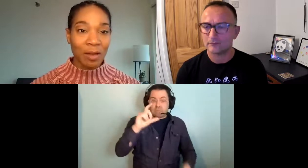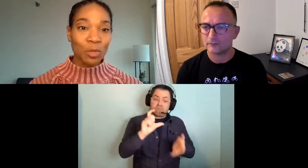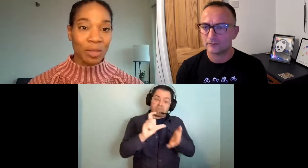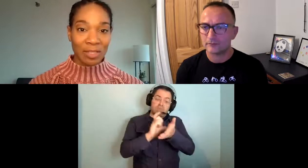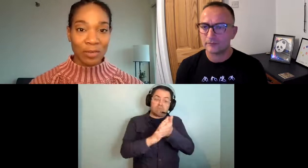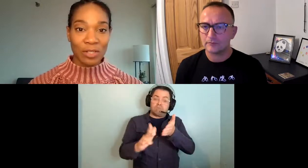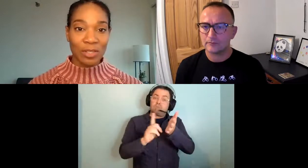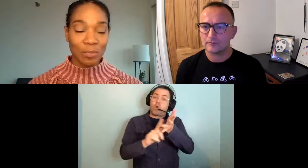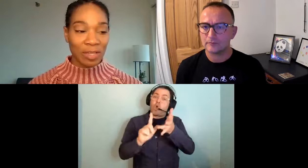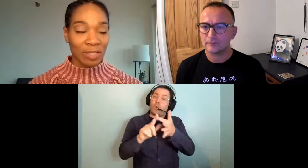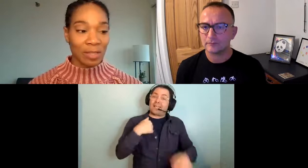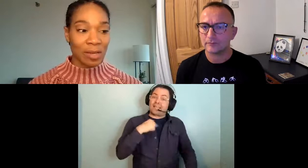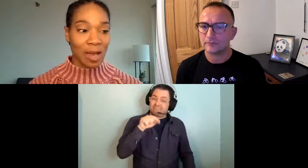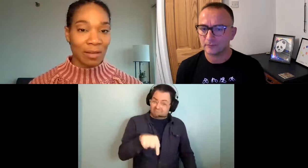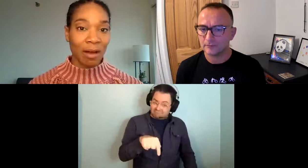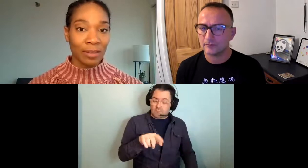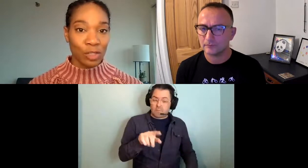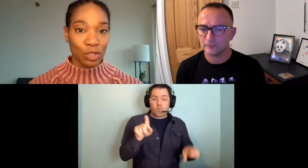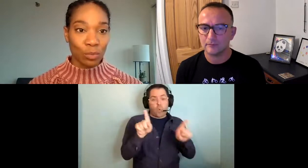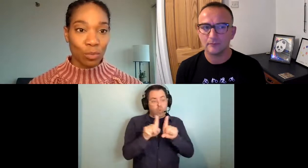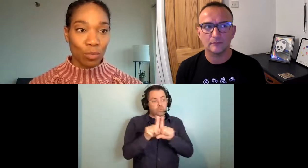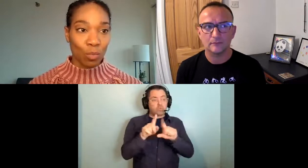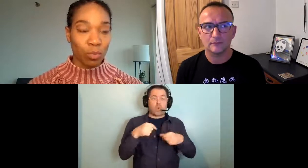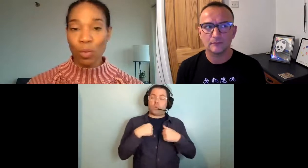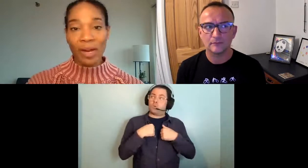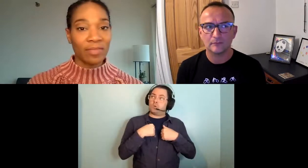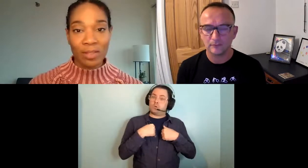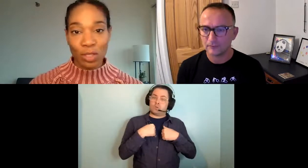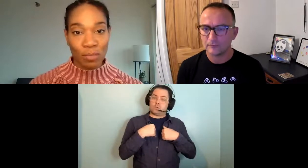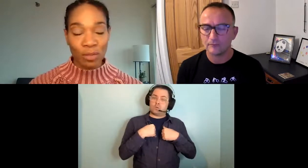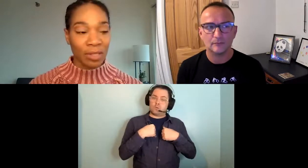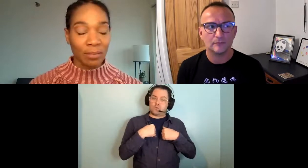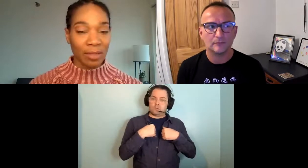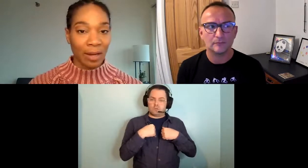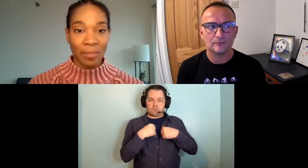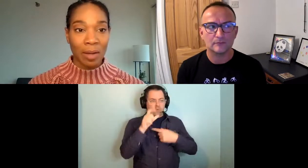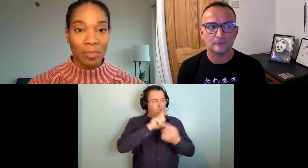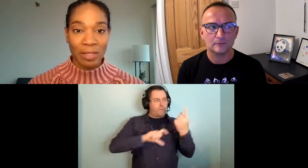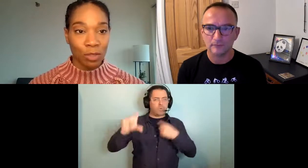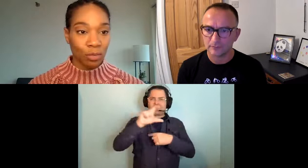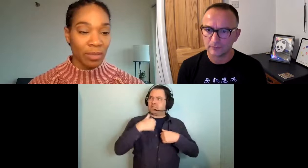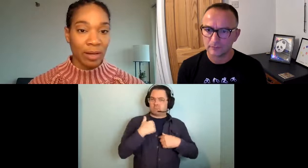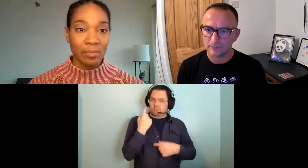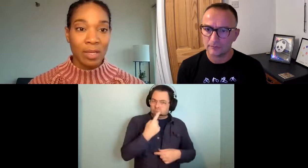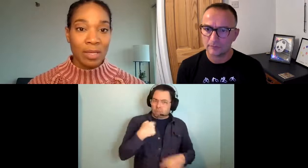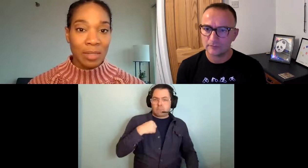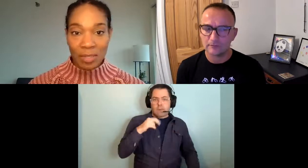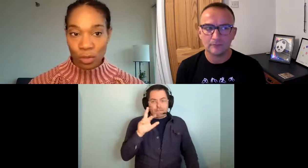the community right, that I am bisexual, that I am demi sexual A, romantic.